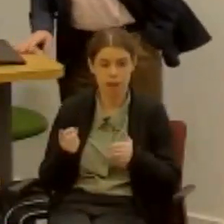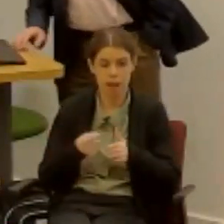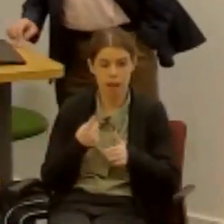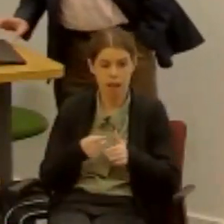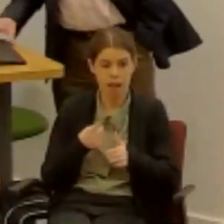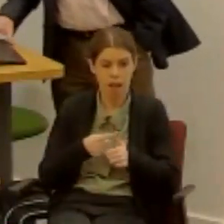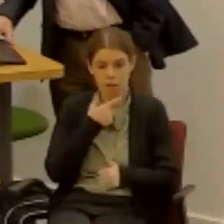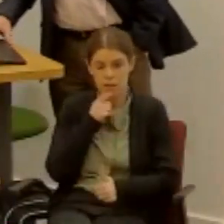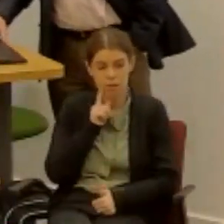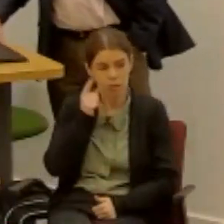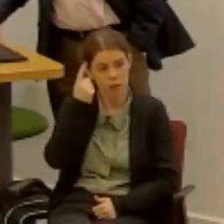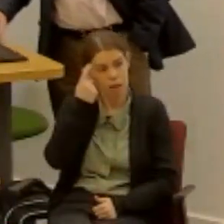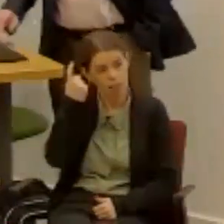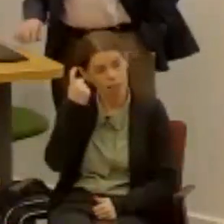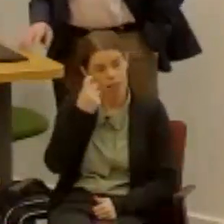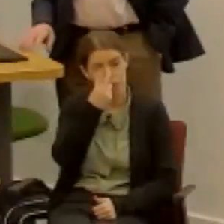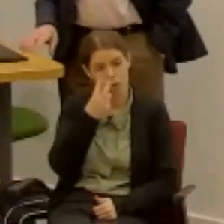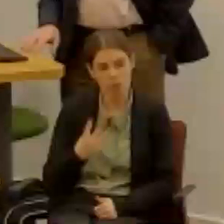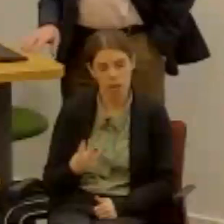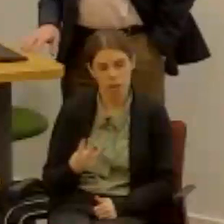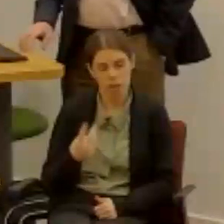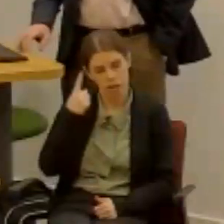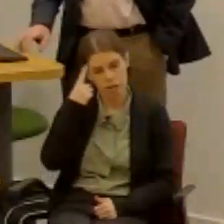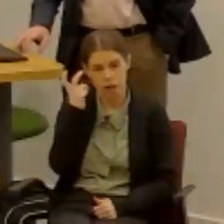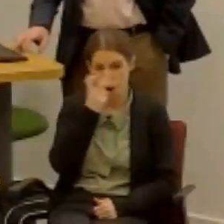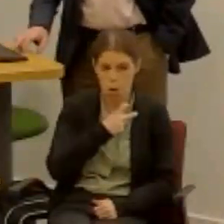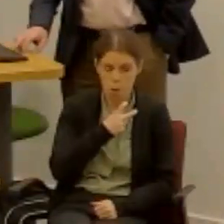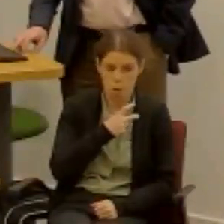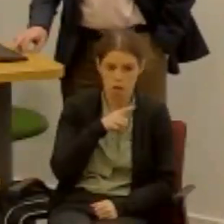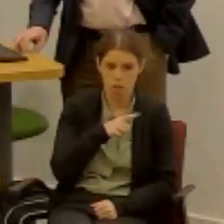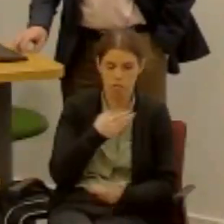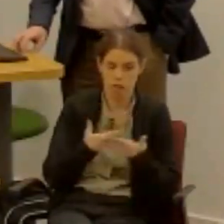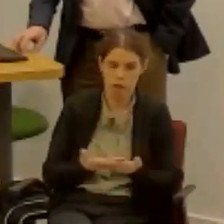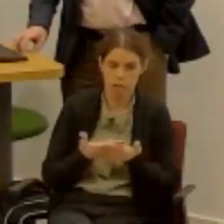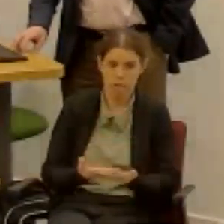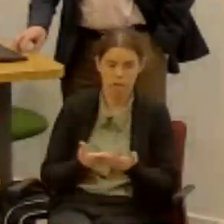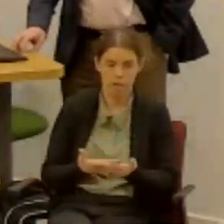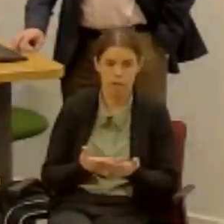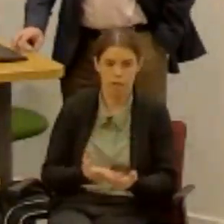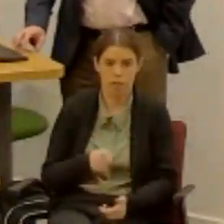Most people say 2 thirds is old style leather football. Okay. those very balls.